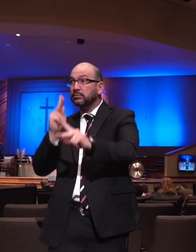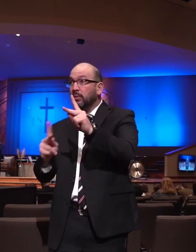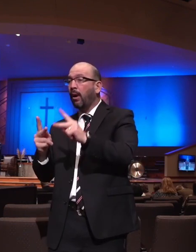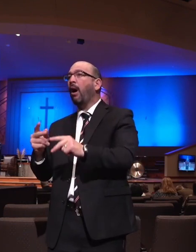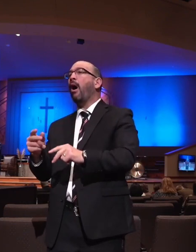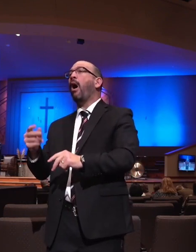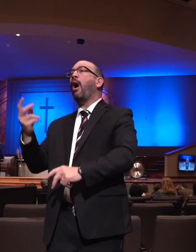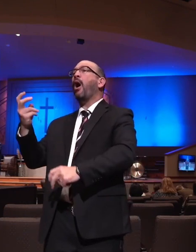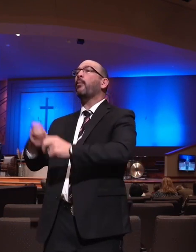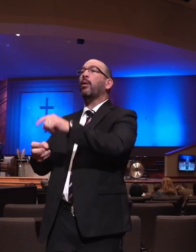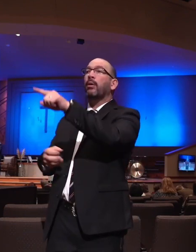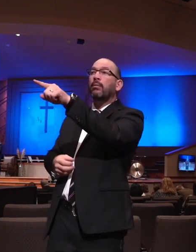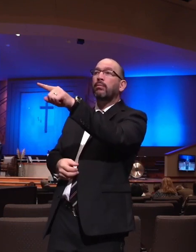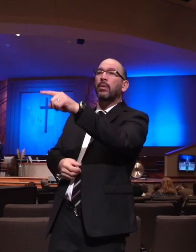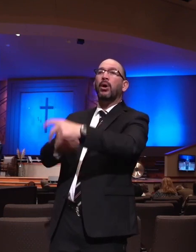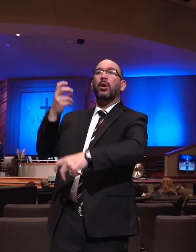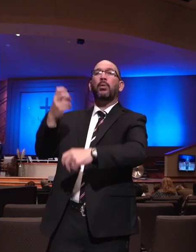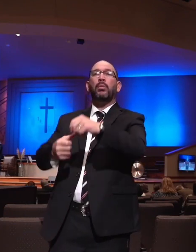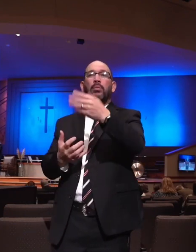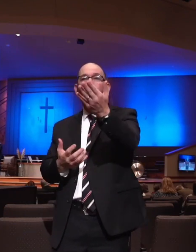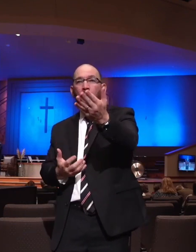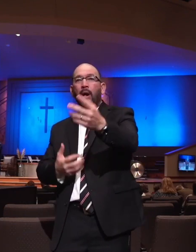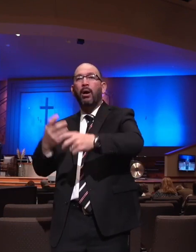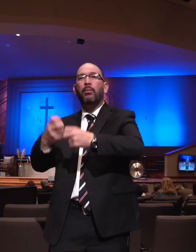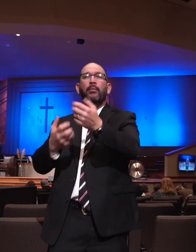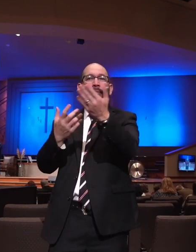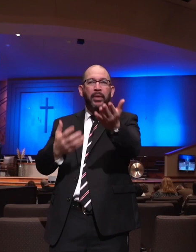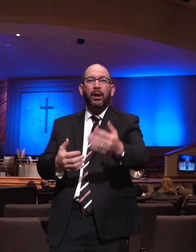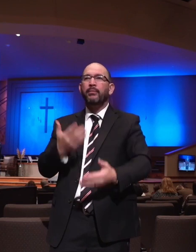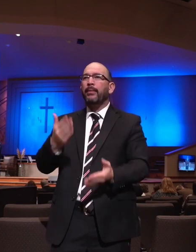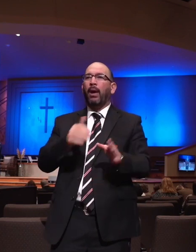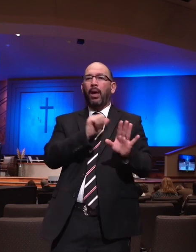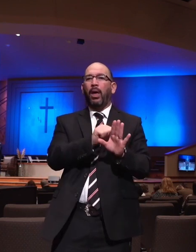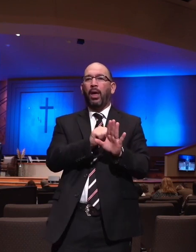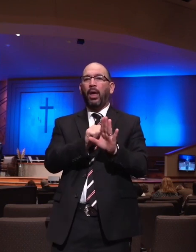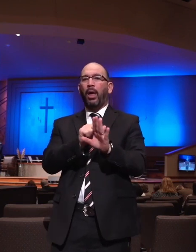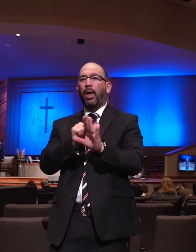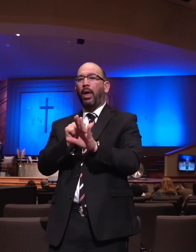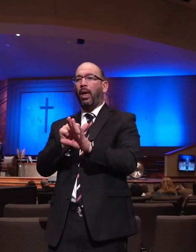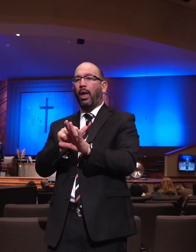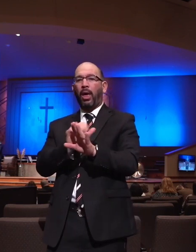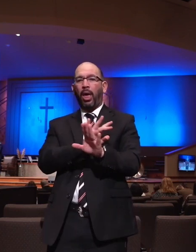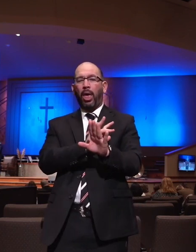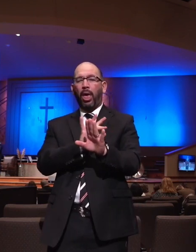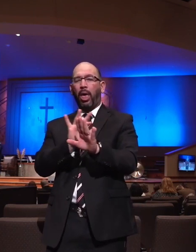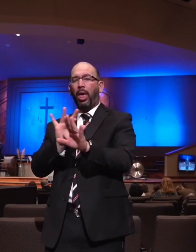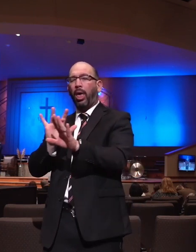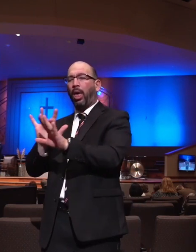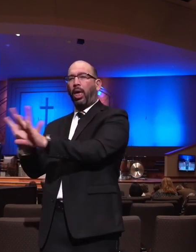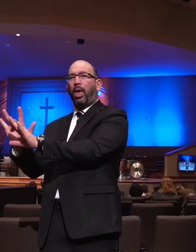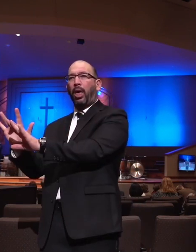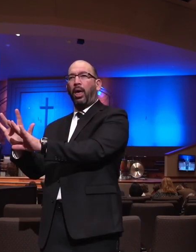you come up to someone and you may go through 15 houses nobody was interested and you were on every kind of doorbell and they knew you were there and they